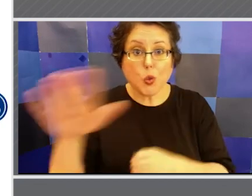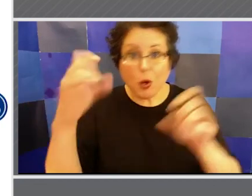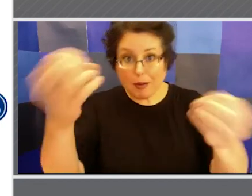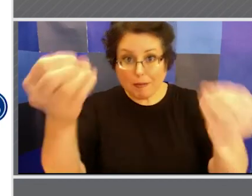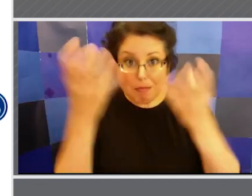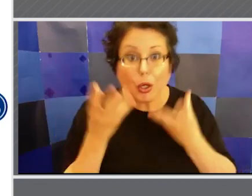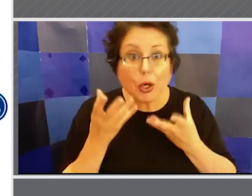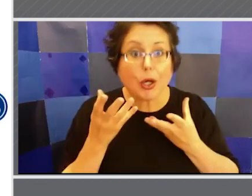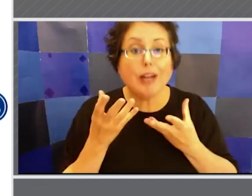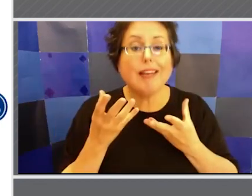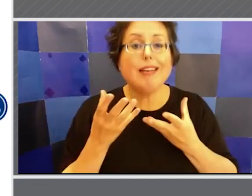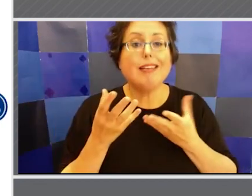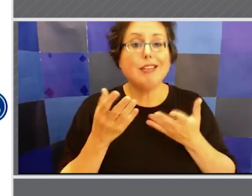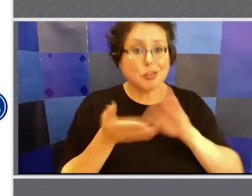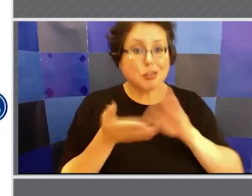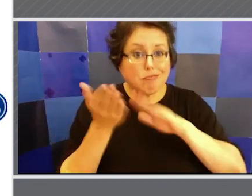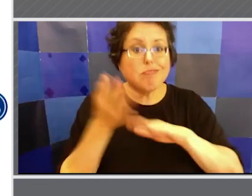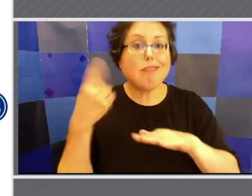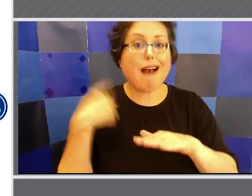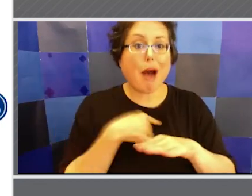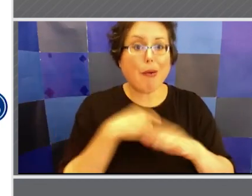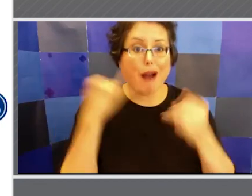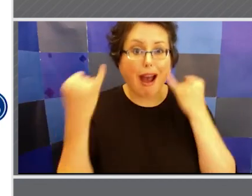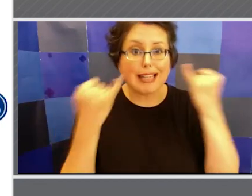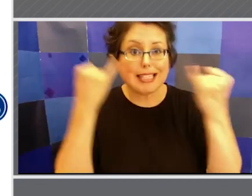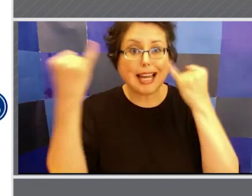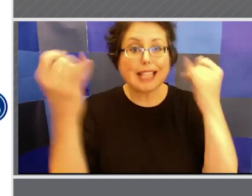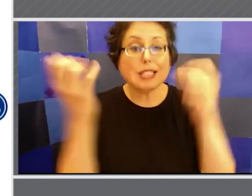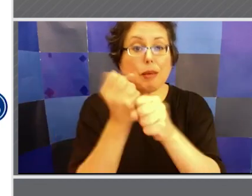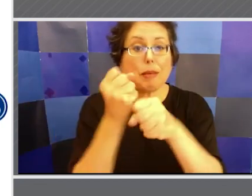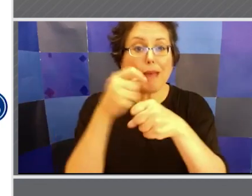project ideas, so we tried to make this as simple as possible.